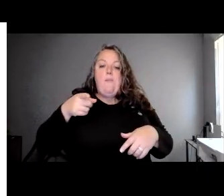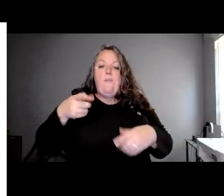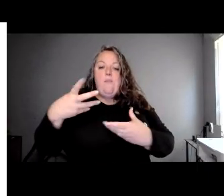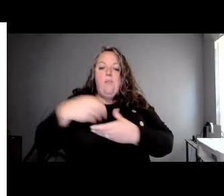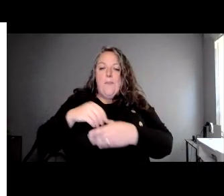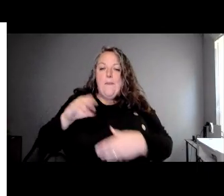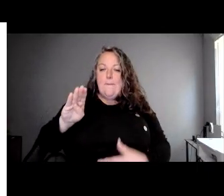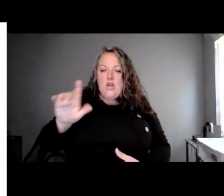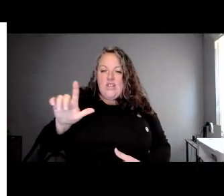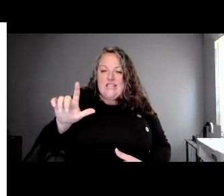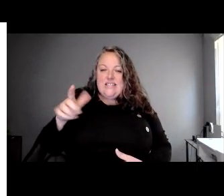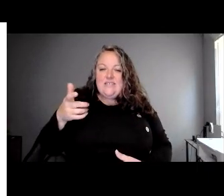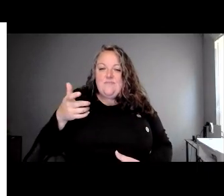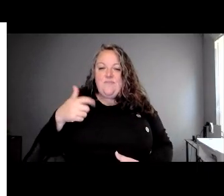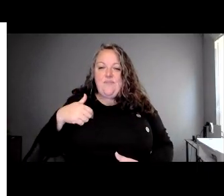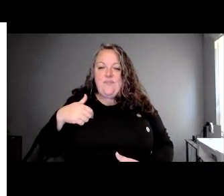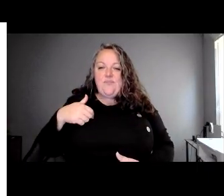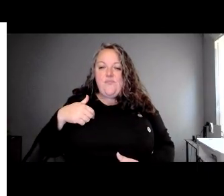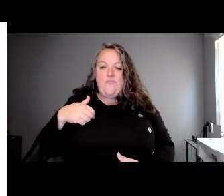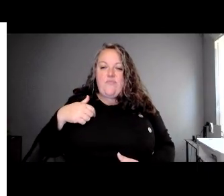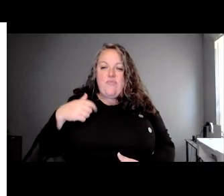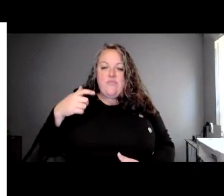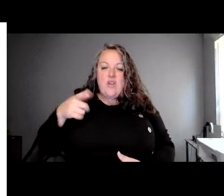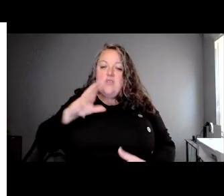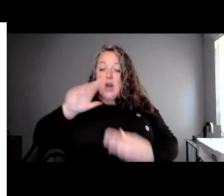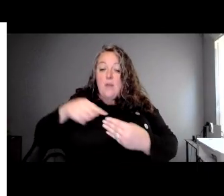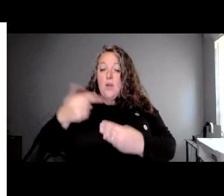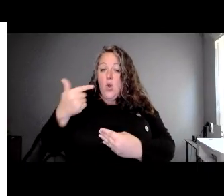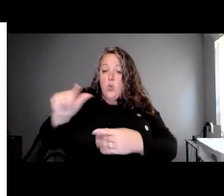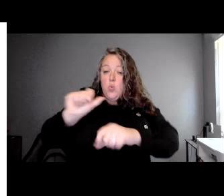I'm imagining that you're talking about Green Mountain Transit. Most of